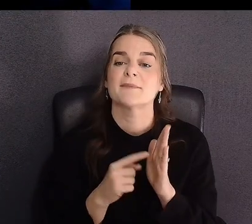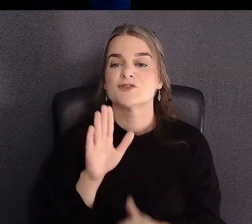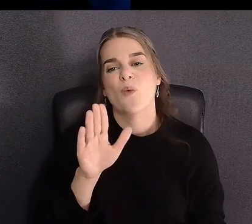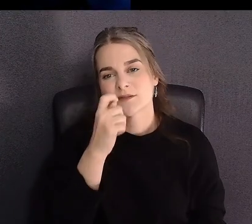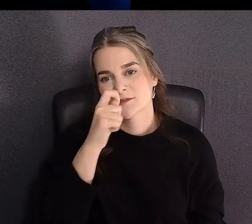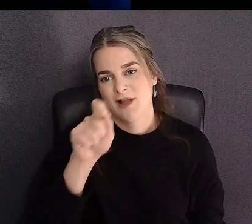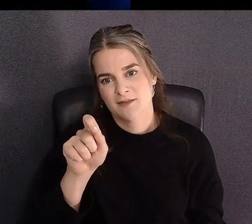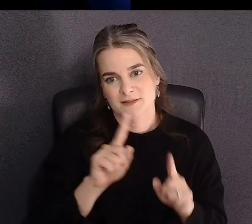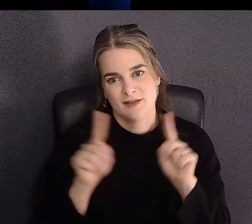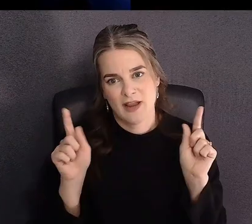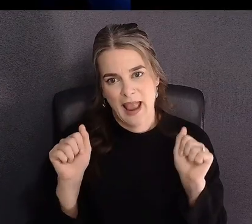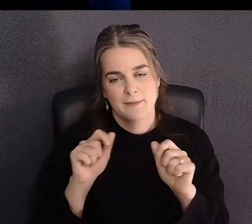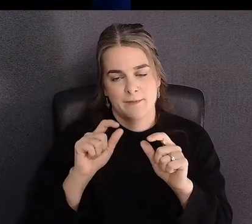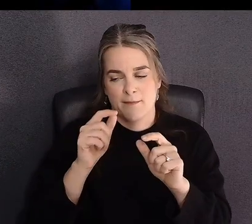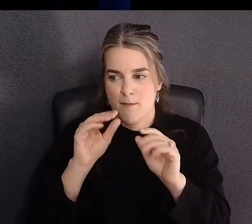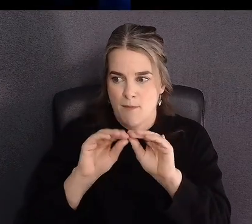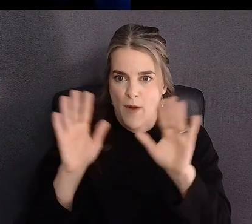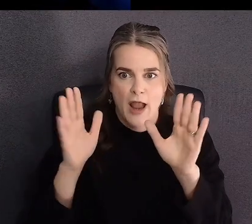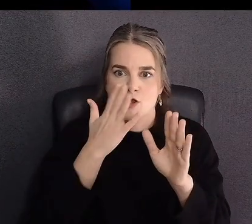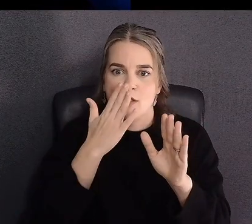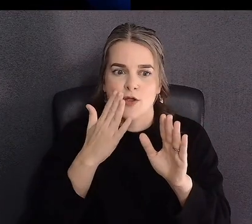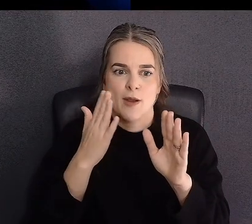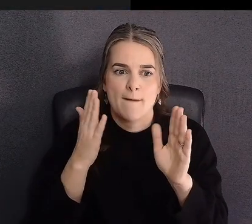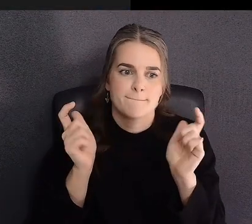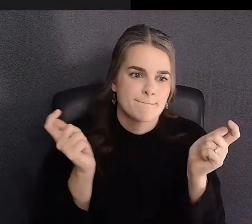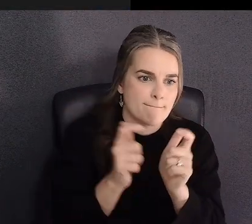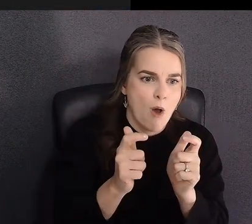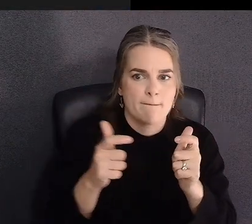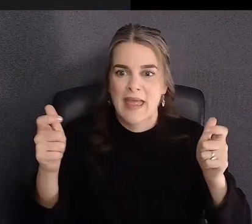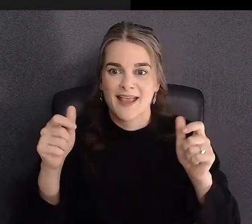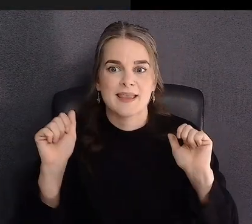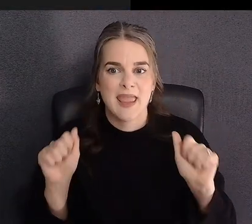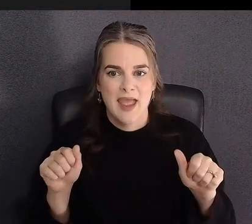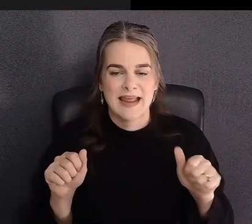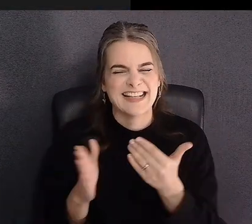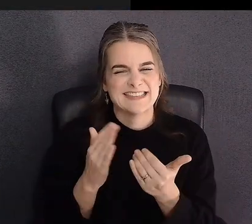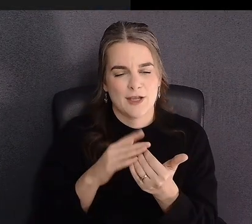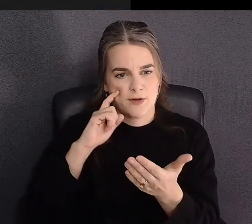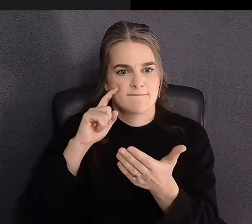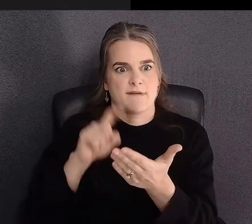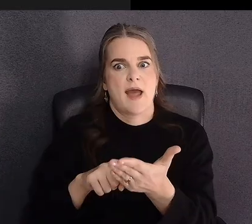so you can change it and brighten it and make it bigger or smaller so that it's easy to find, too.